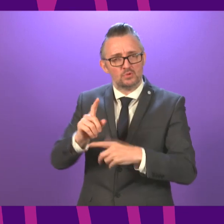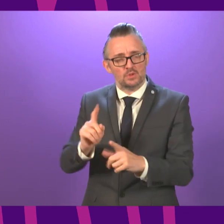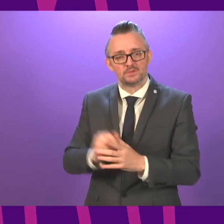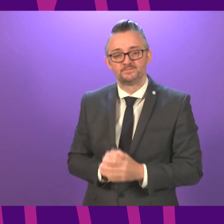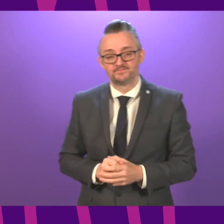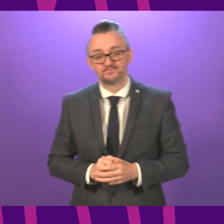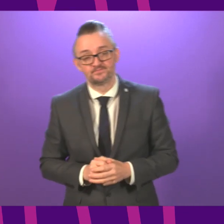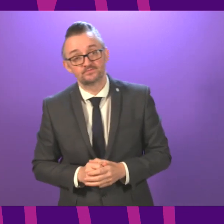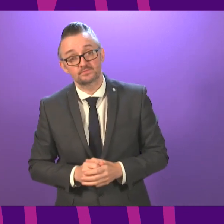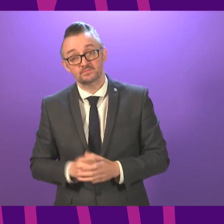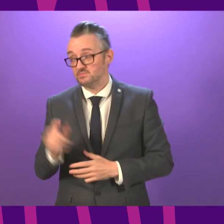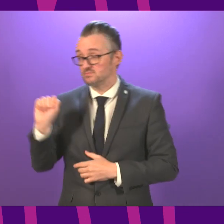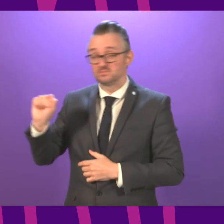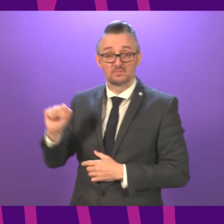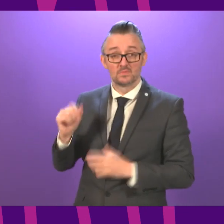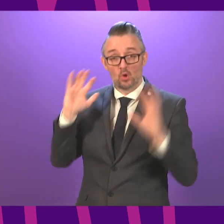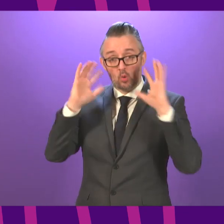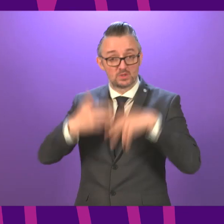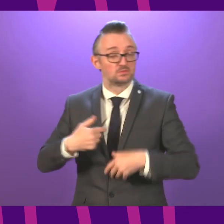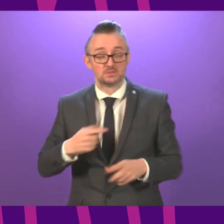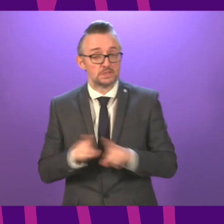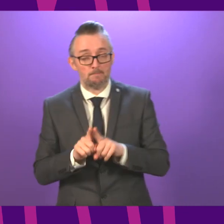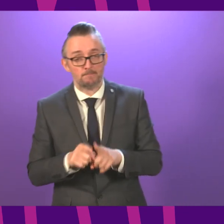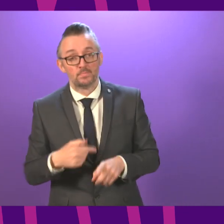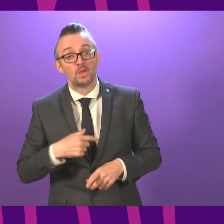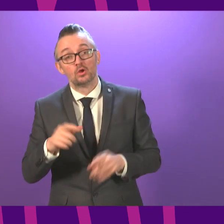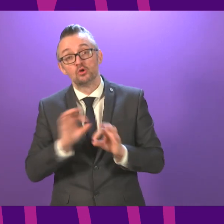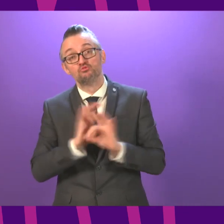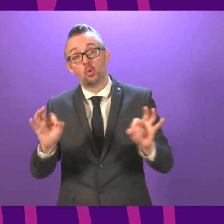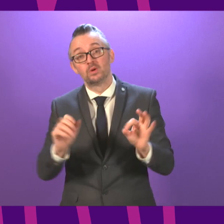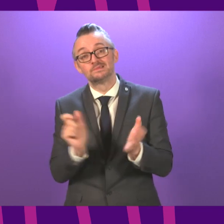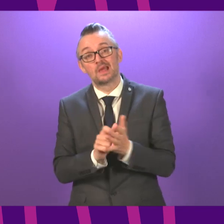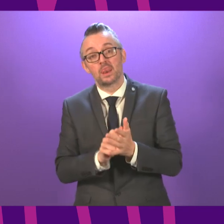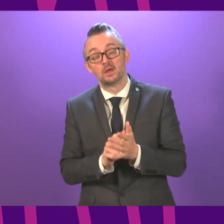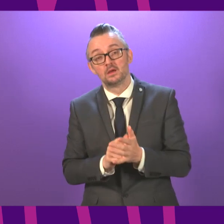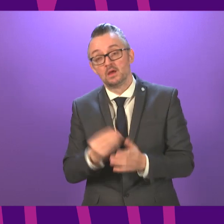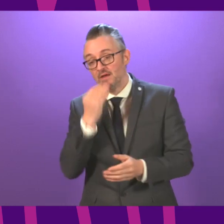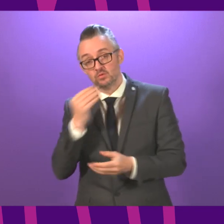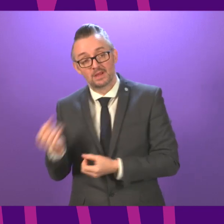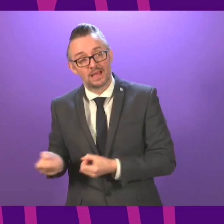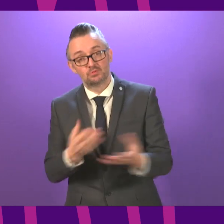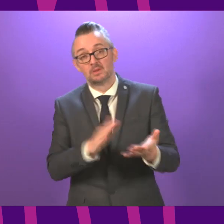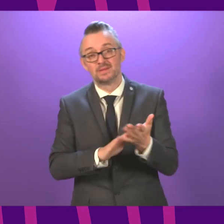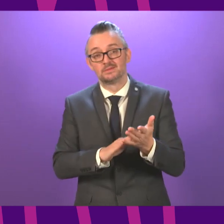no doubt that, in a no deal, food exporters would be faced with tariffs—in the case of lamb,